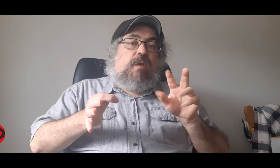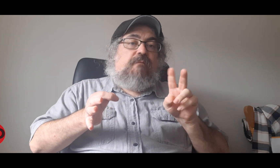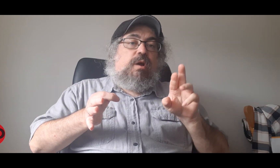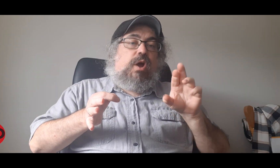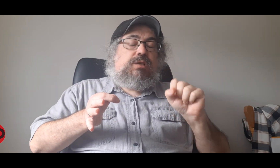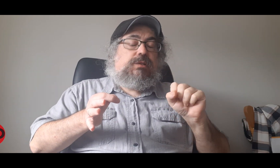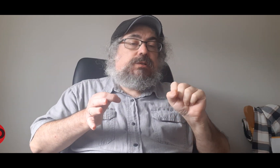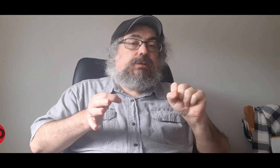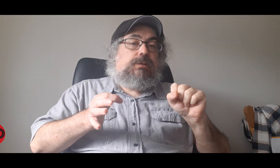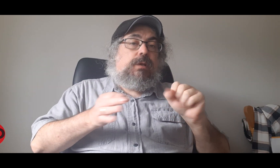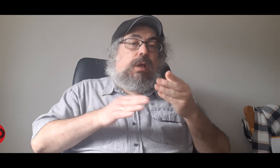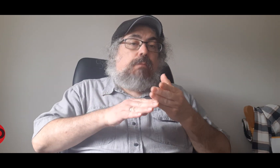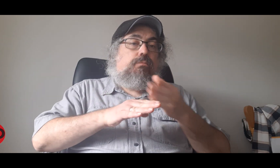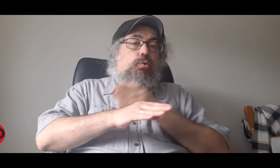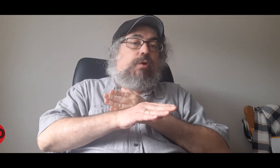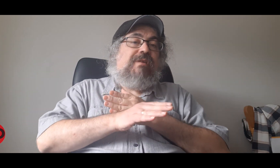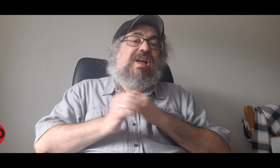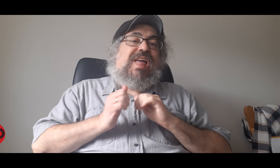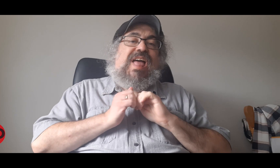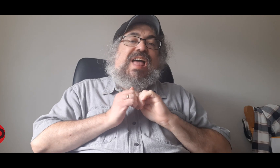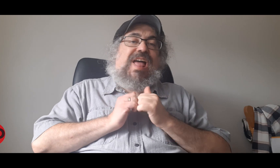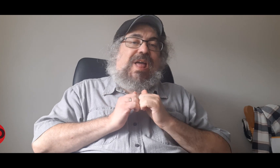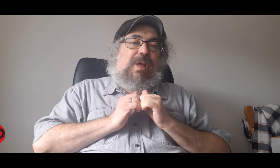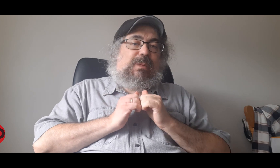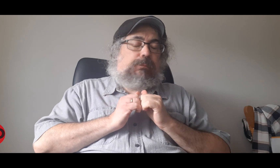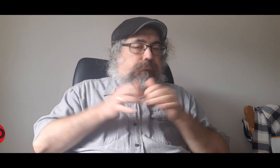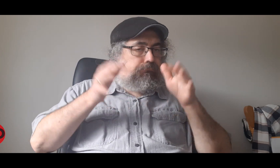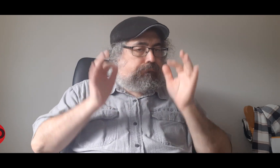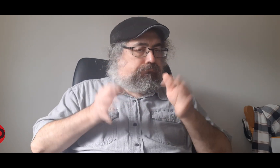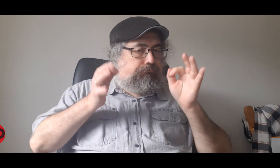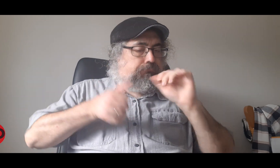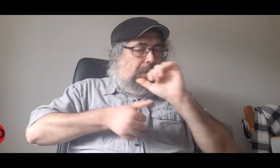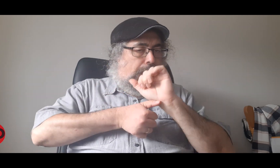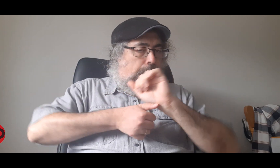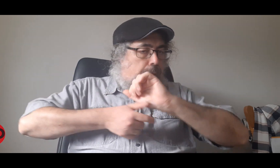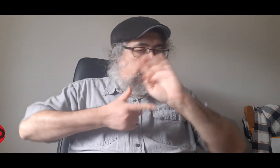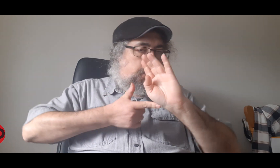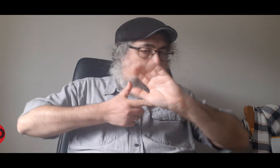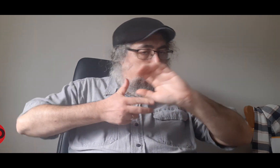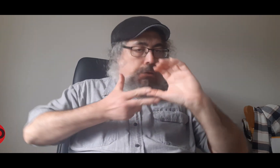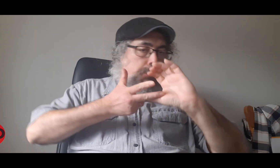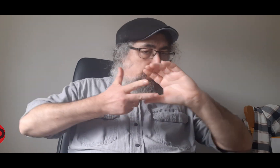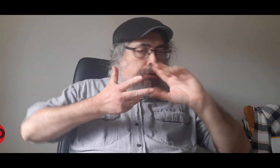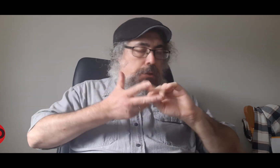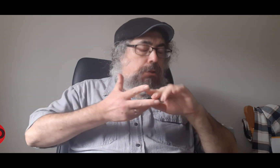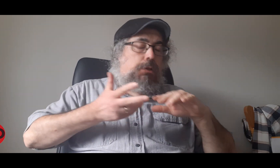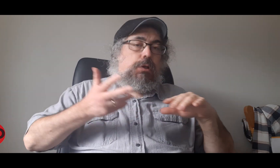Example: Improvements A, B, C, D... whatever they may be for CAV